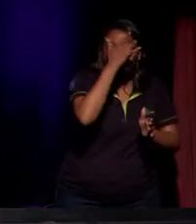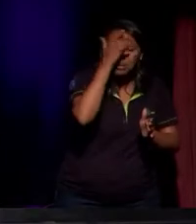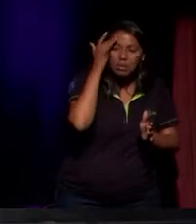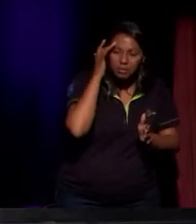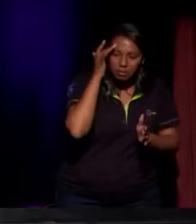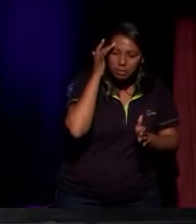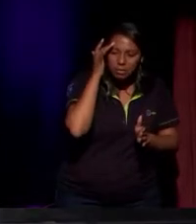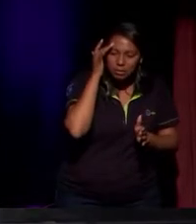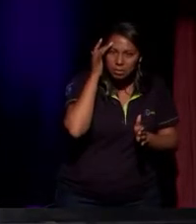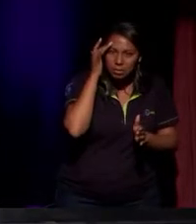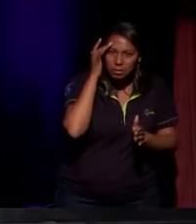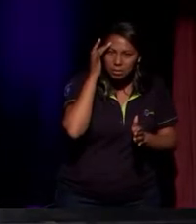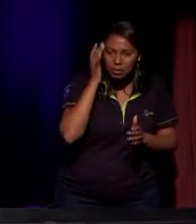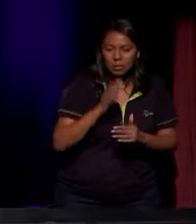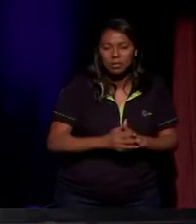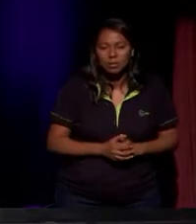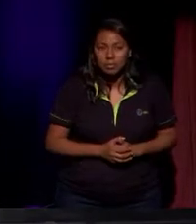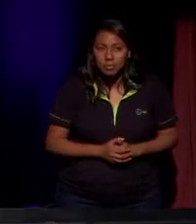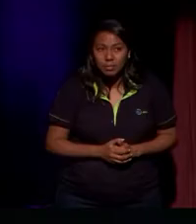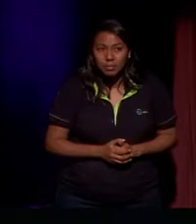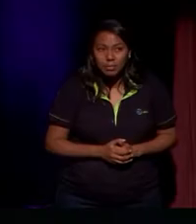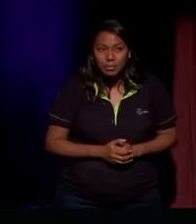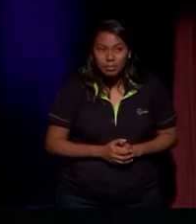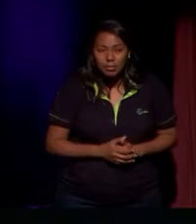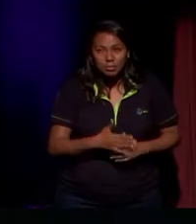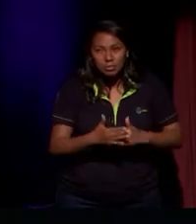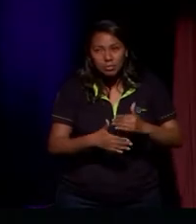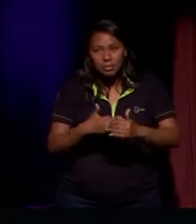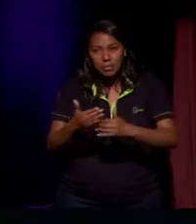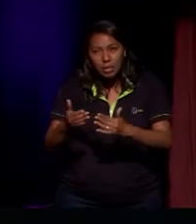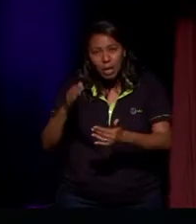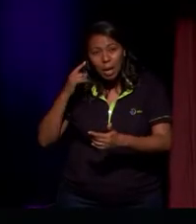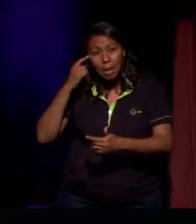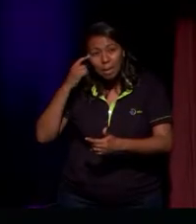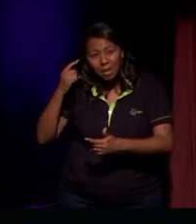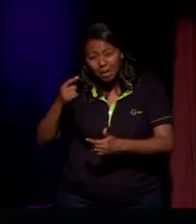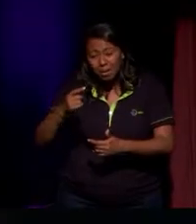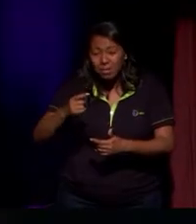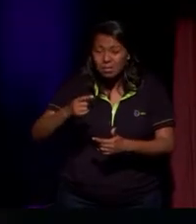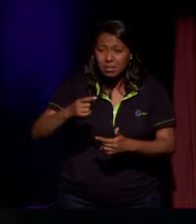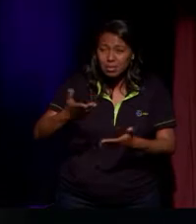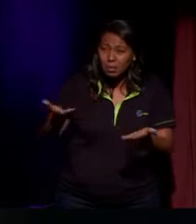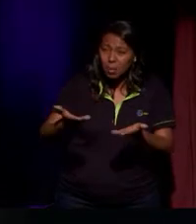by the estimates of the population that it has,